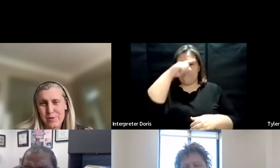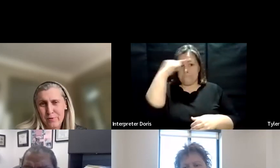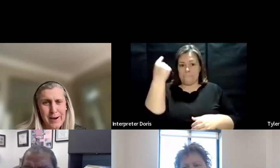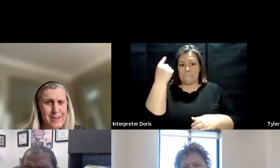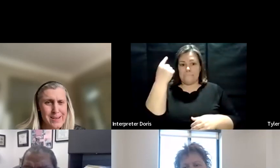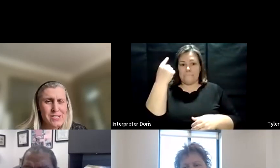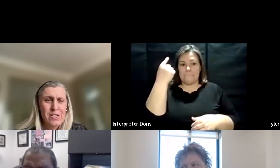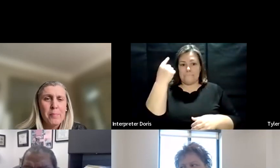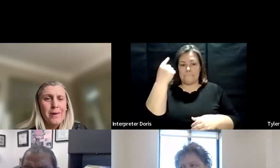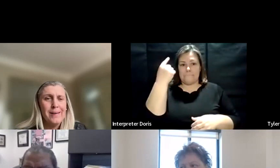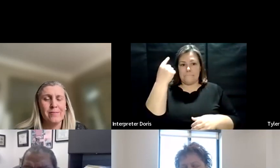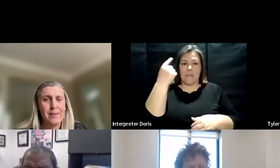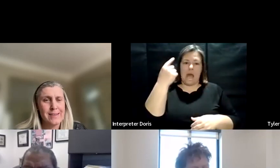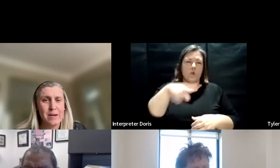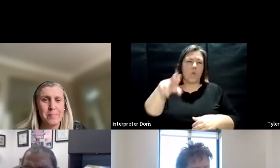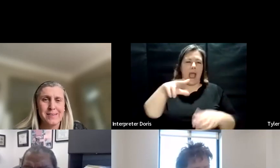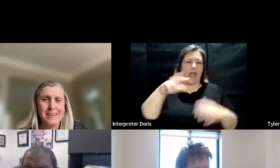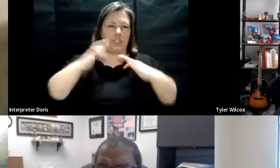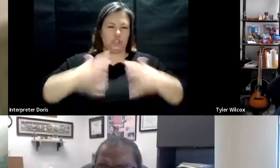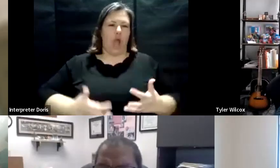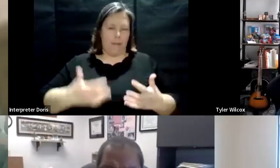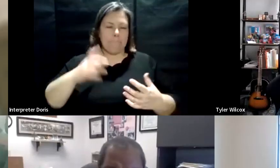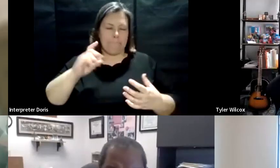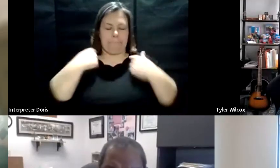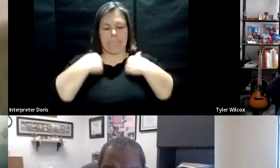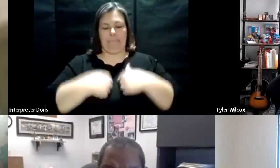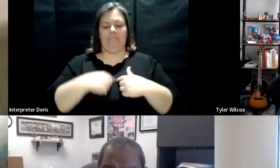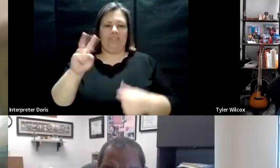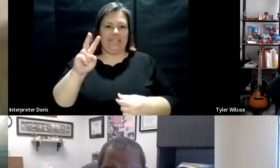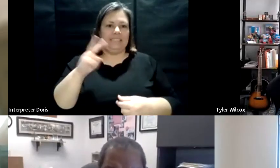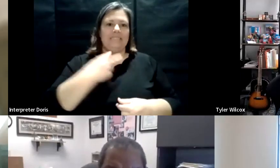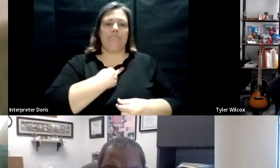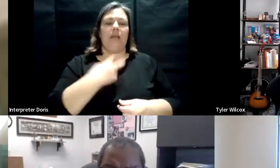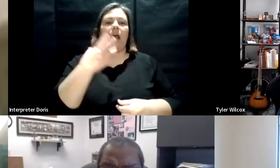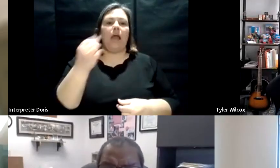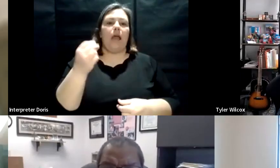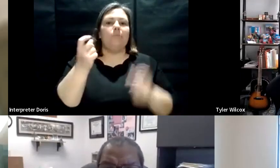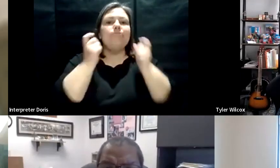And I also am a white individual in my mid 40s, long blond hair blue eyes.